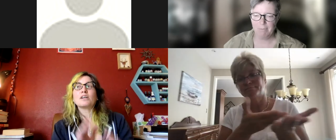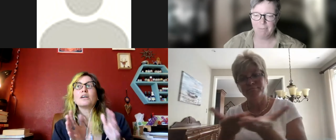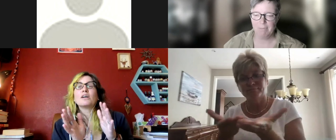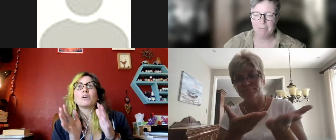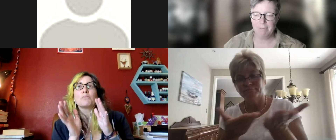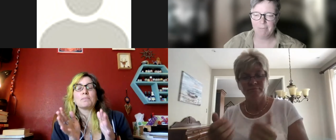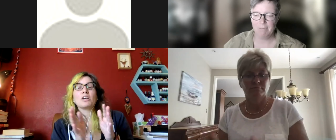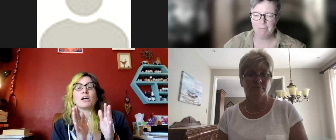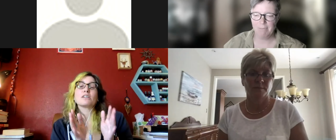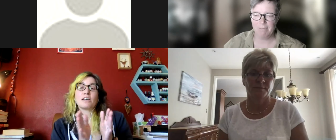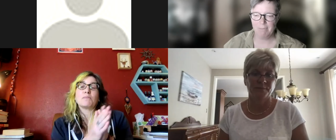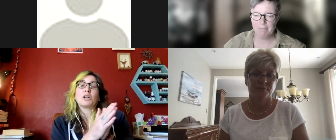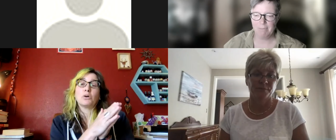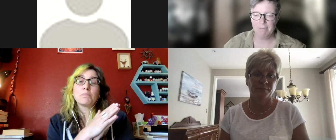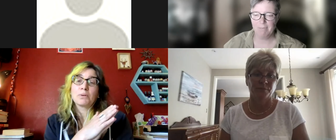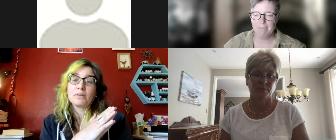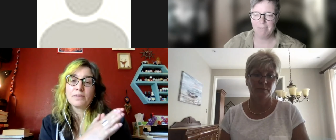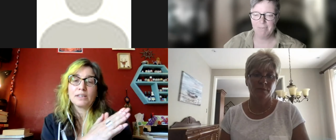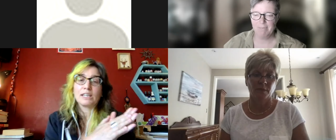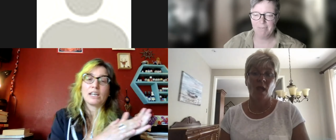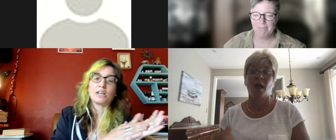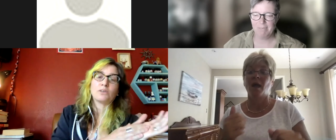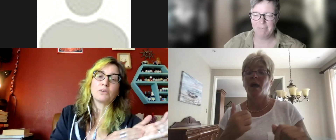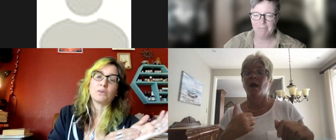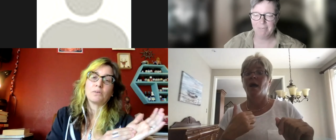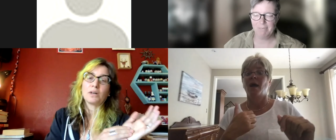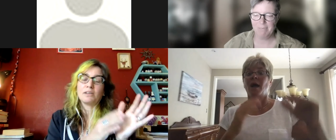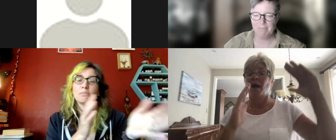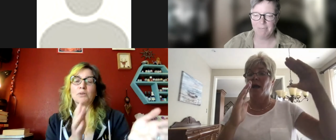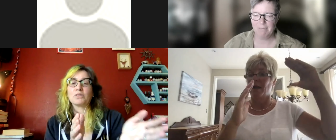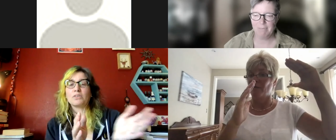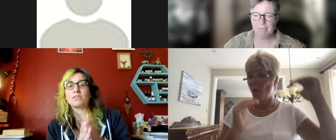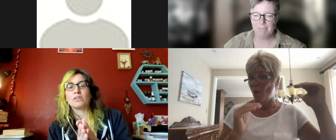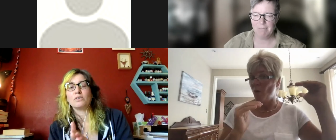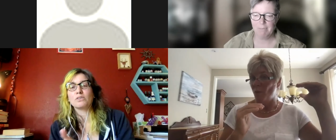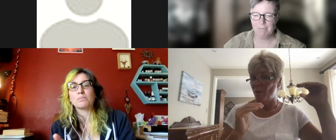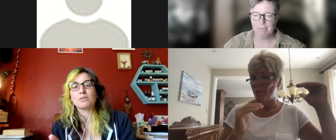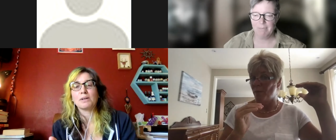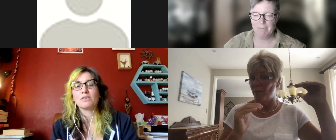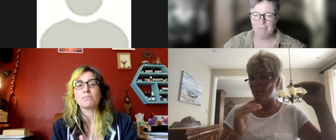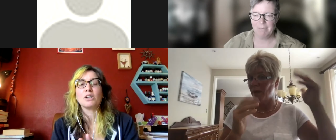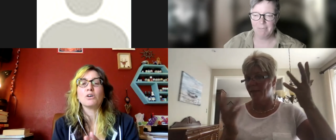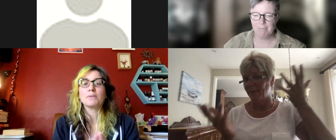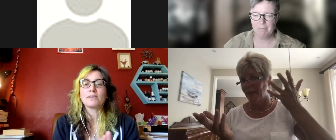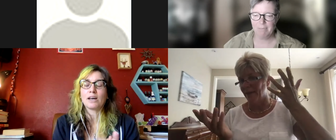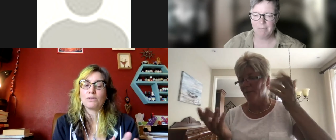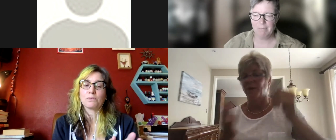I guess I have my hope and then I'm also curious to your Jutta's perspective. My hope is that through